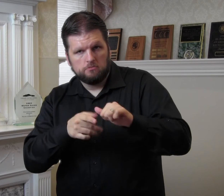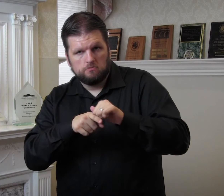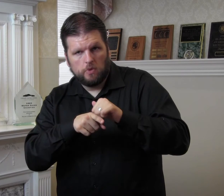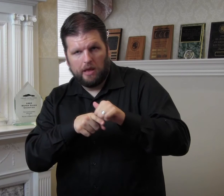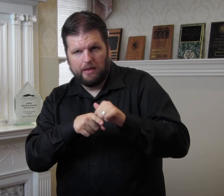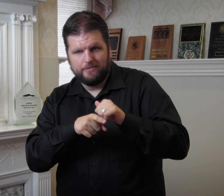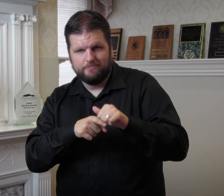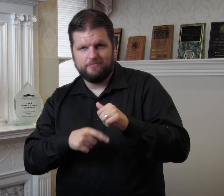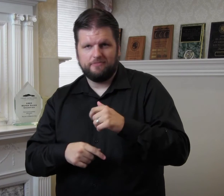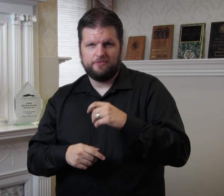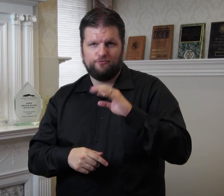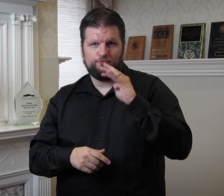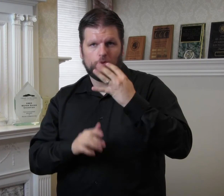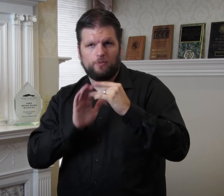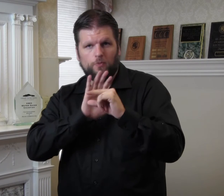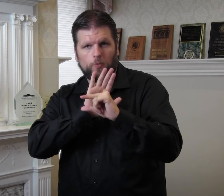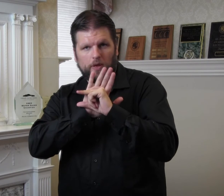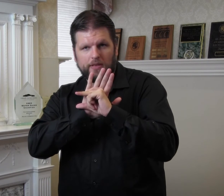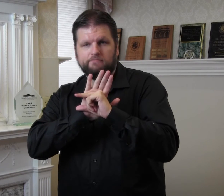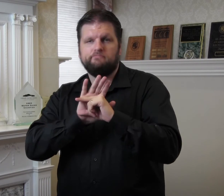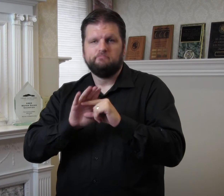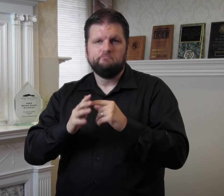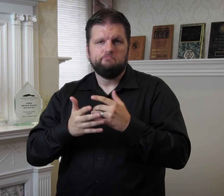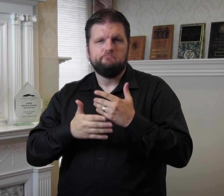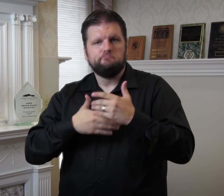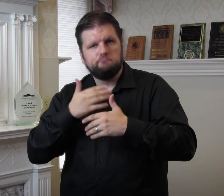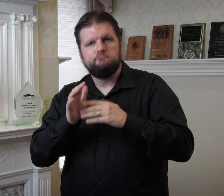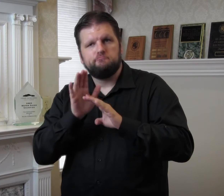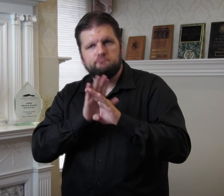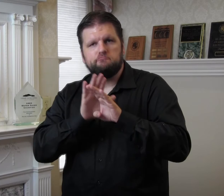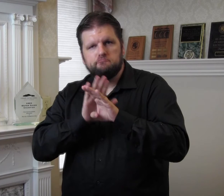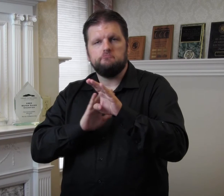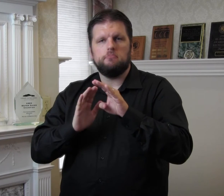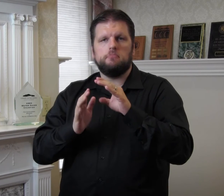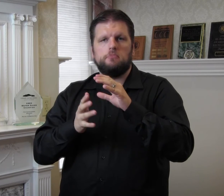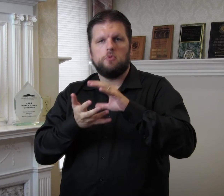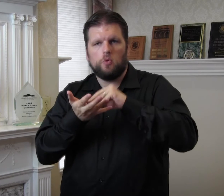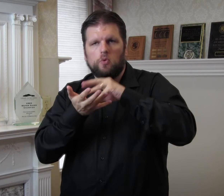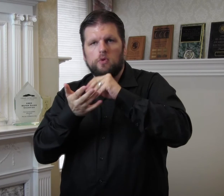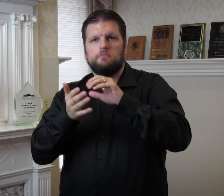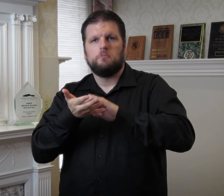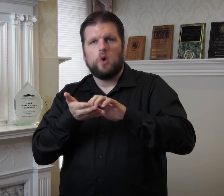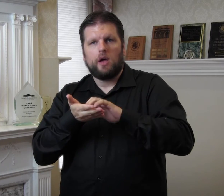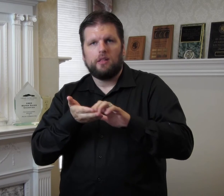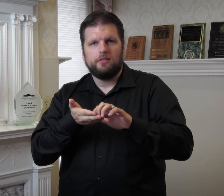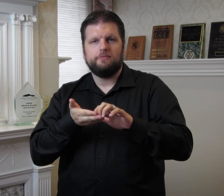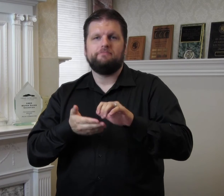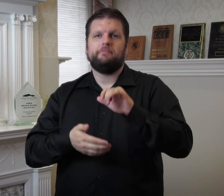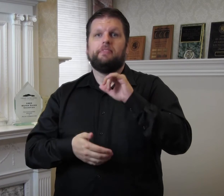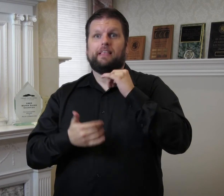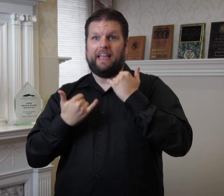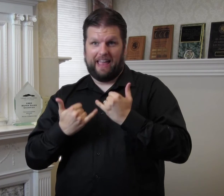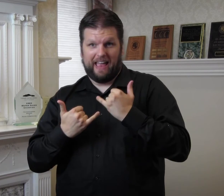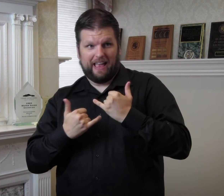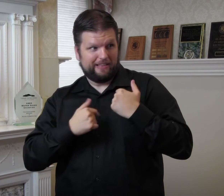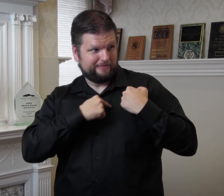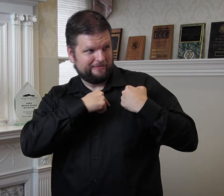I started Braille training, when I was in fourth grade. I started learning Braille,